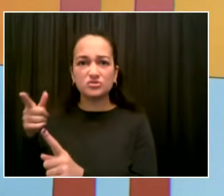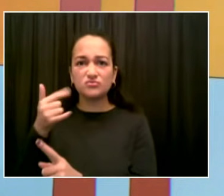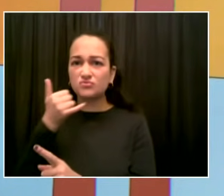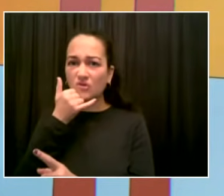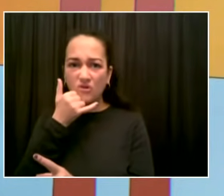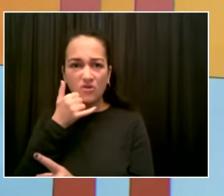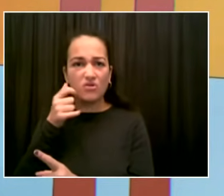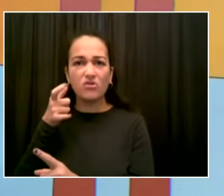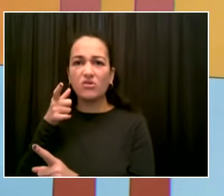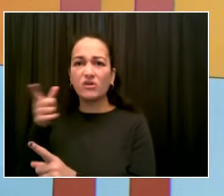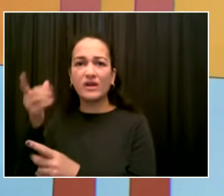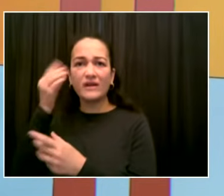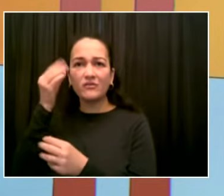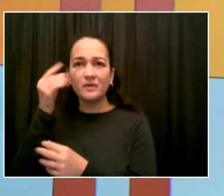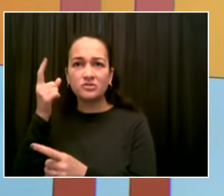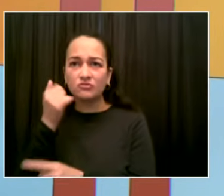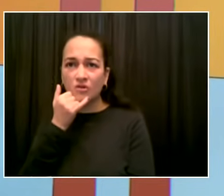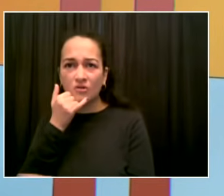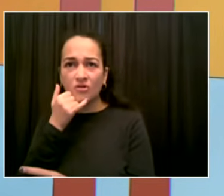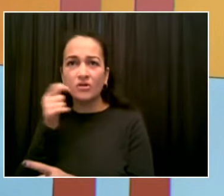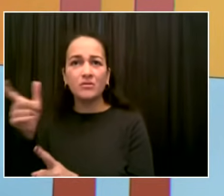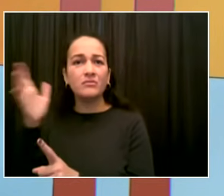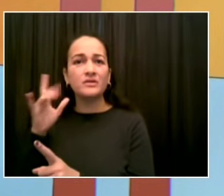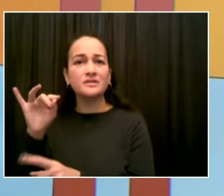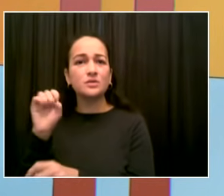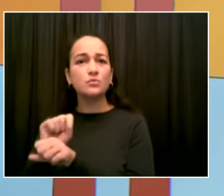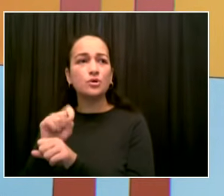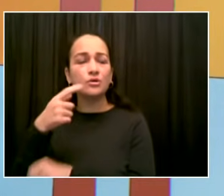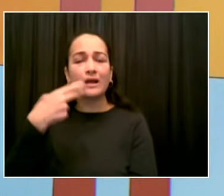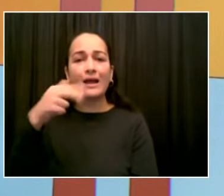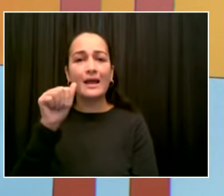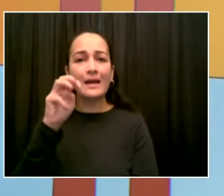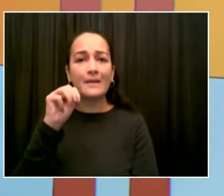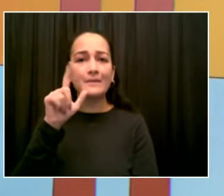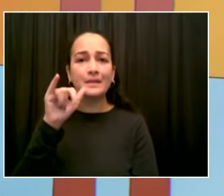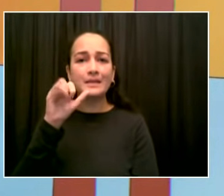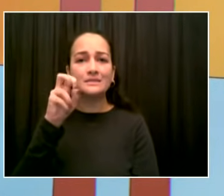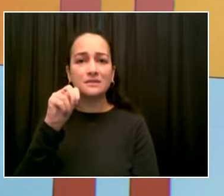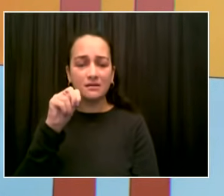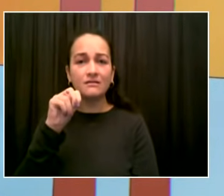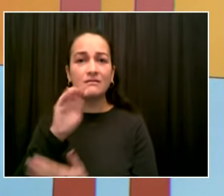KNOW, RAISED SOME ISSUES ABOUT OUR TIME AT HAMILTON